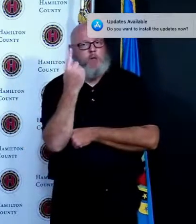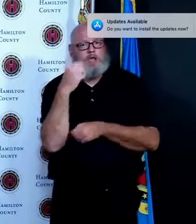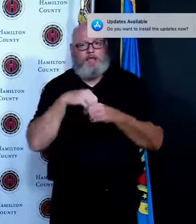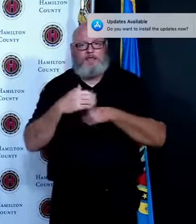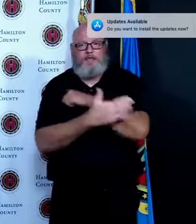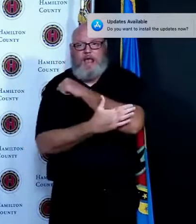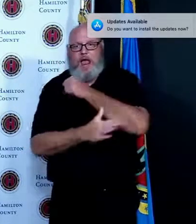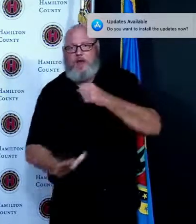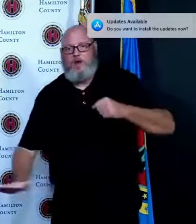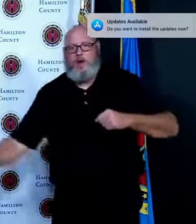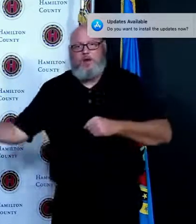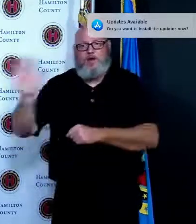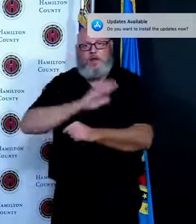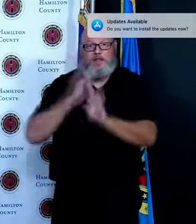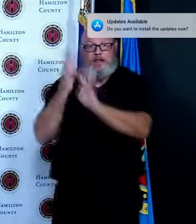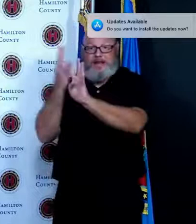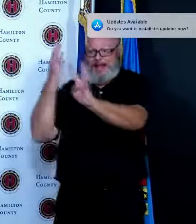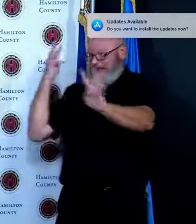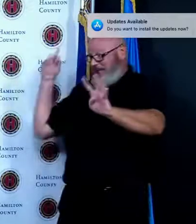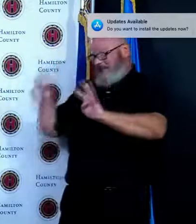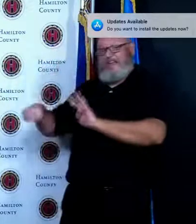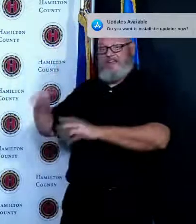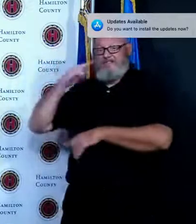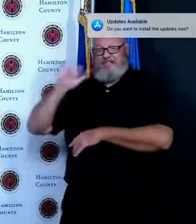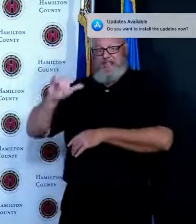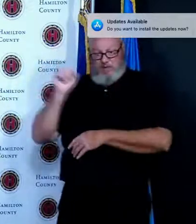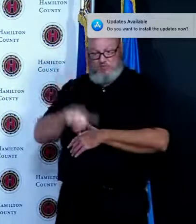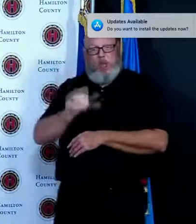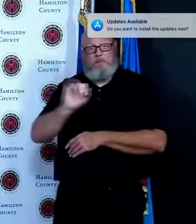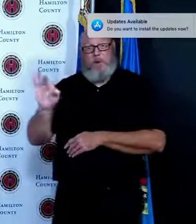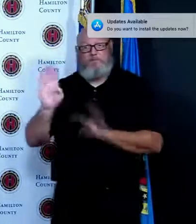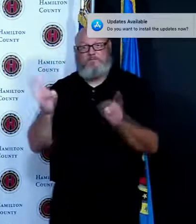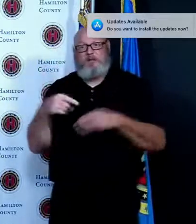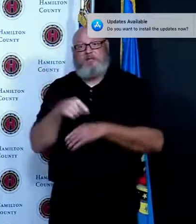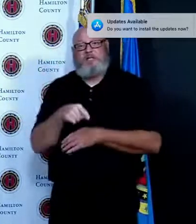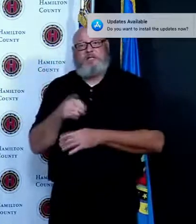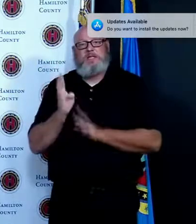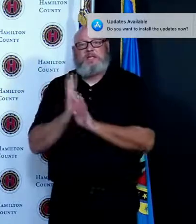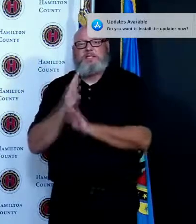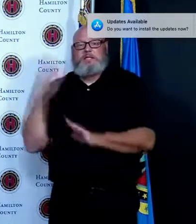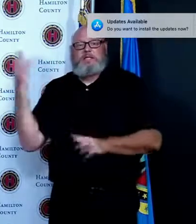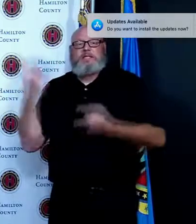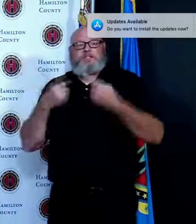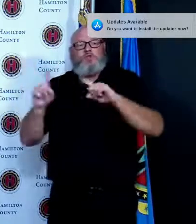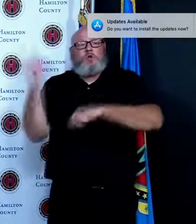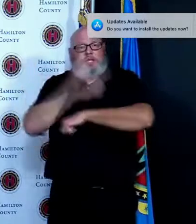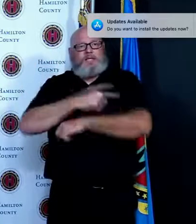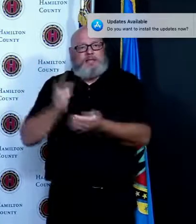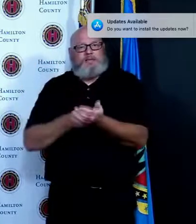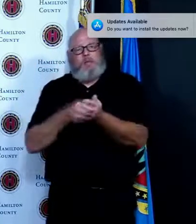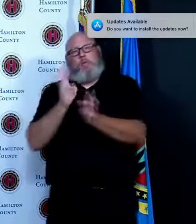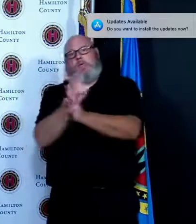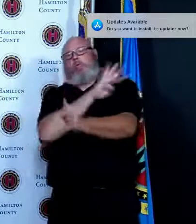to drop off in that dropbox can get long during the day there is now a second site being set up